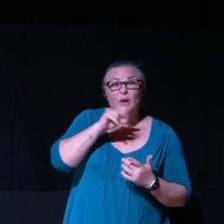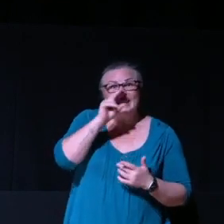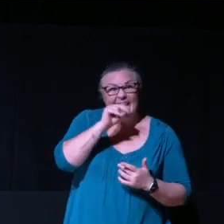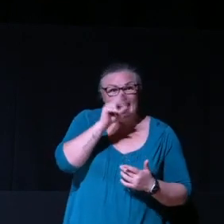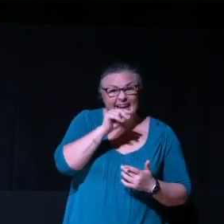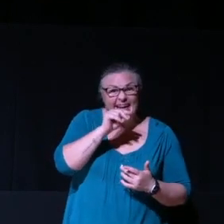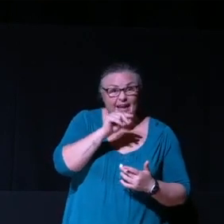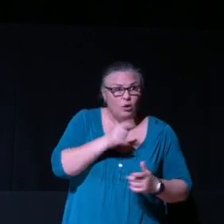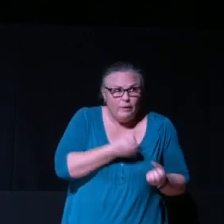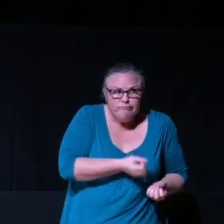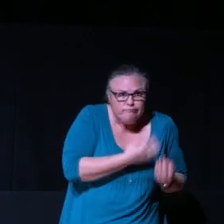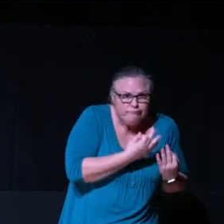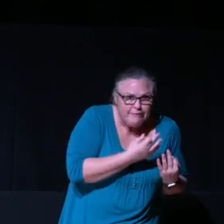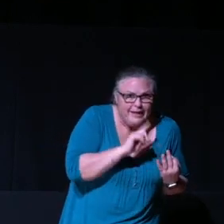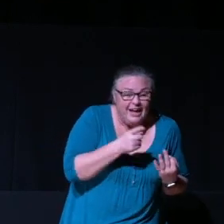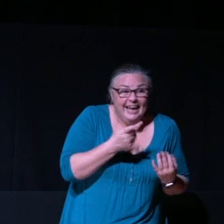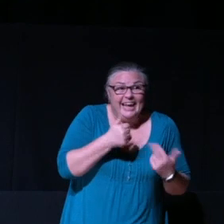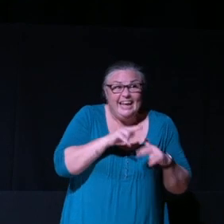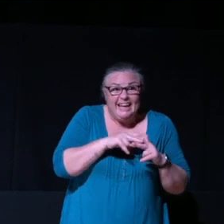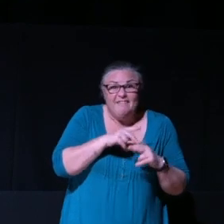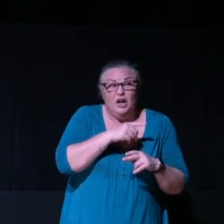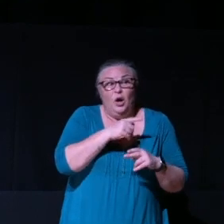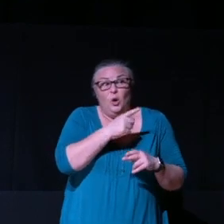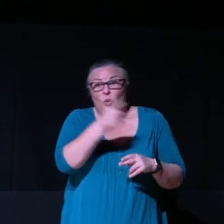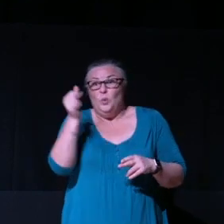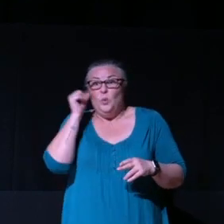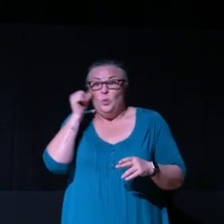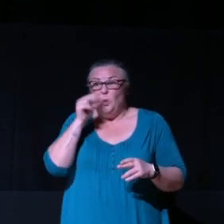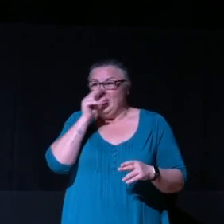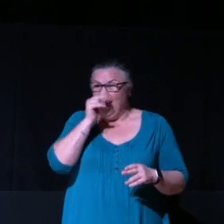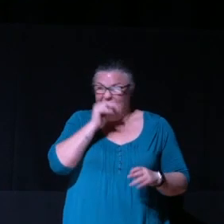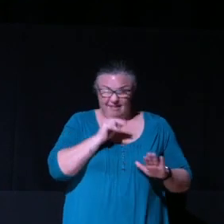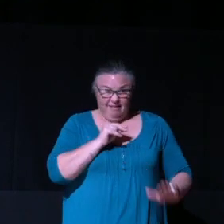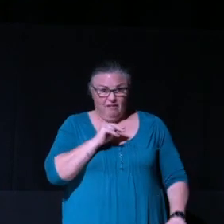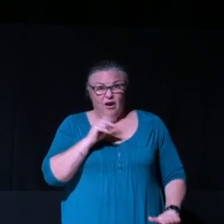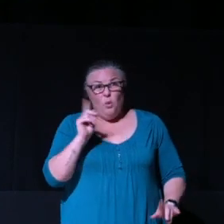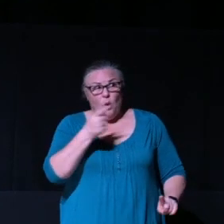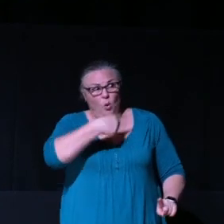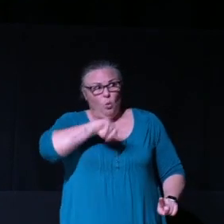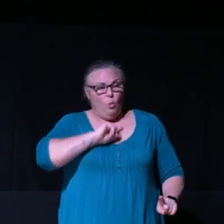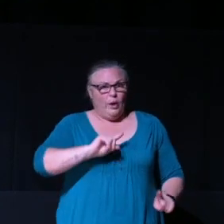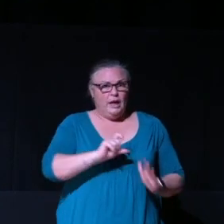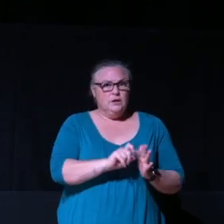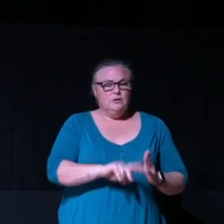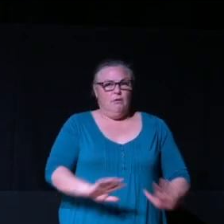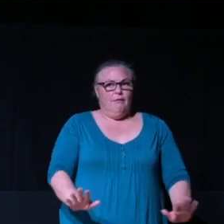about that and I thought about some of my own youthful indiscretions and ignorance, frankly.